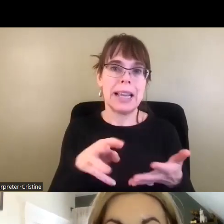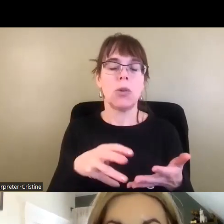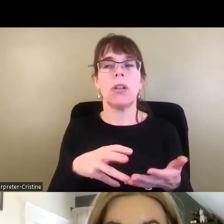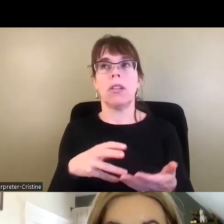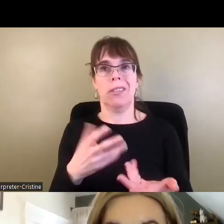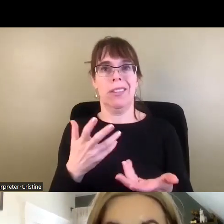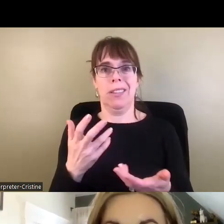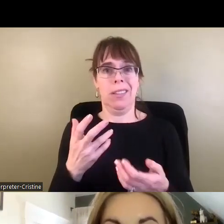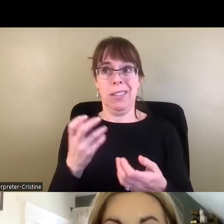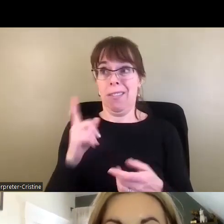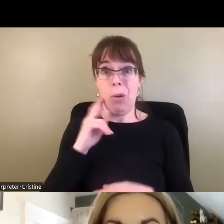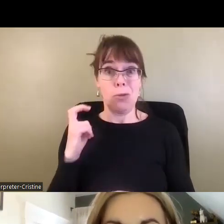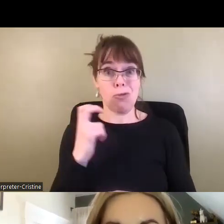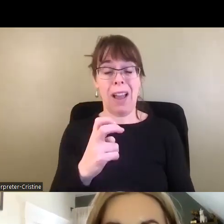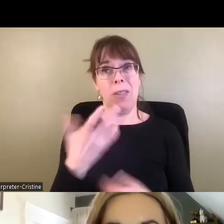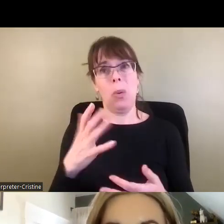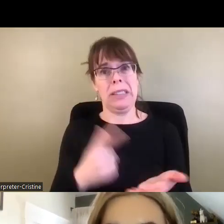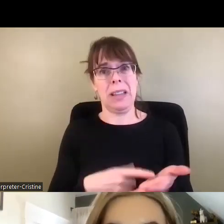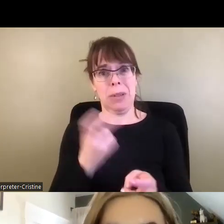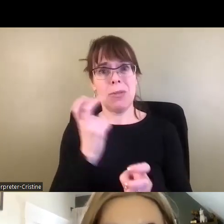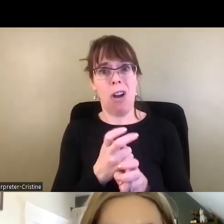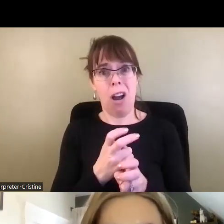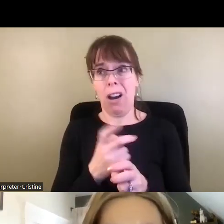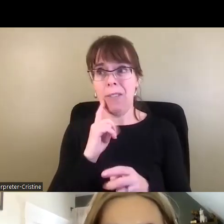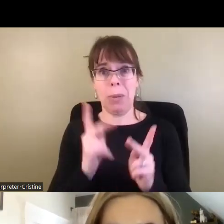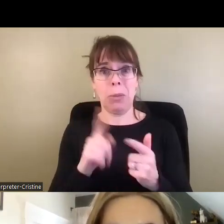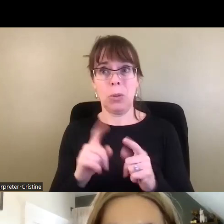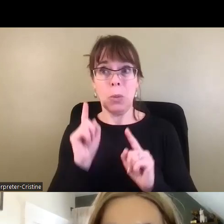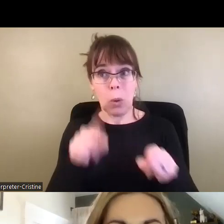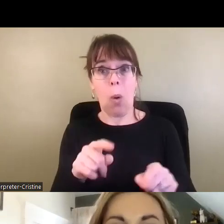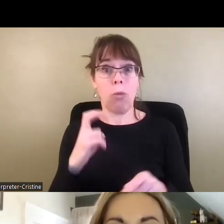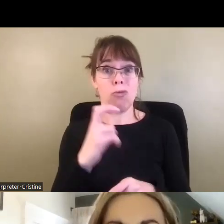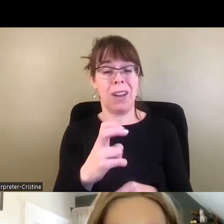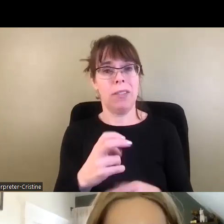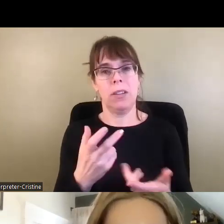very difficult for people to travel for care. You shouldn't have to travel for healthcare,